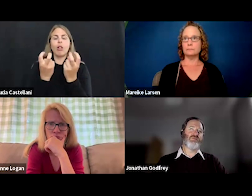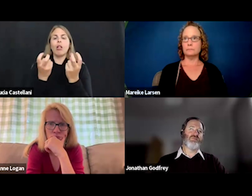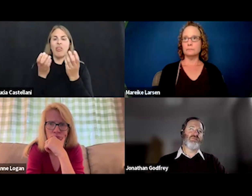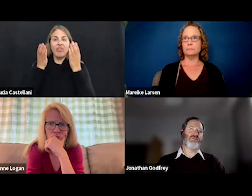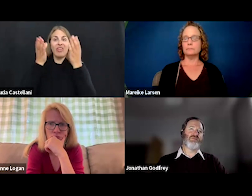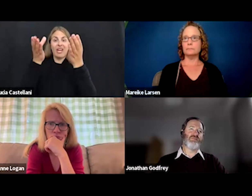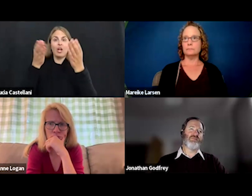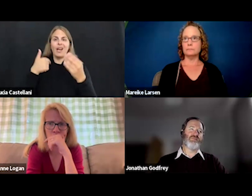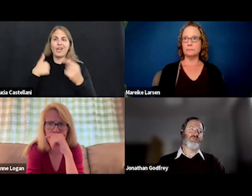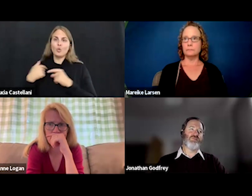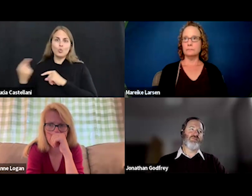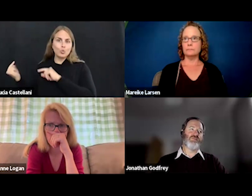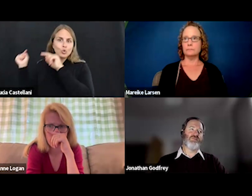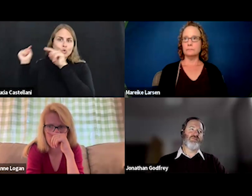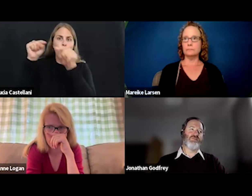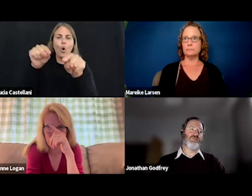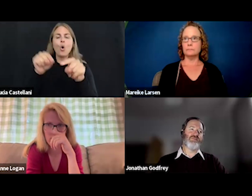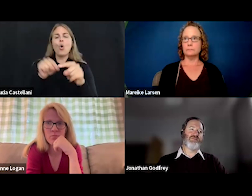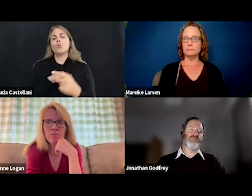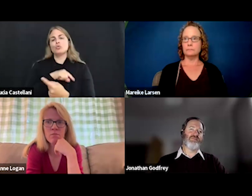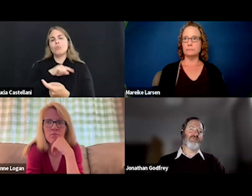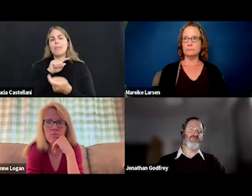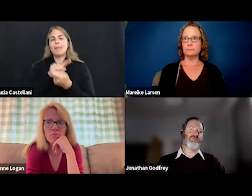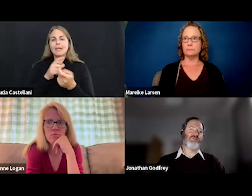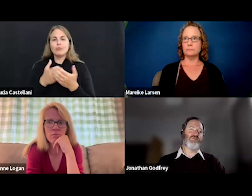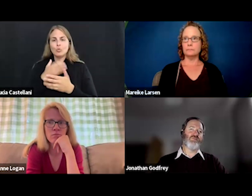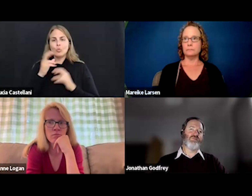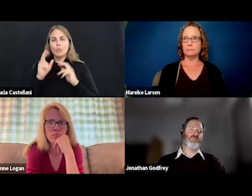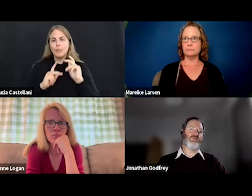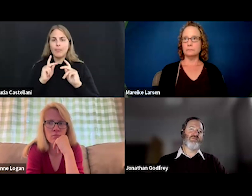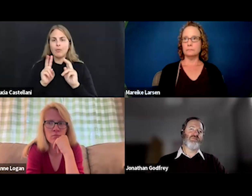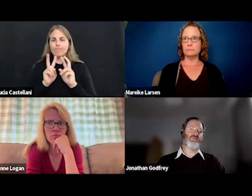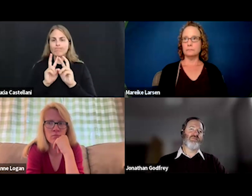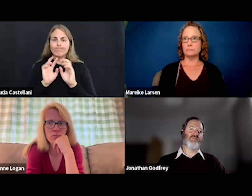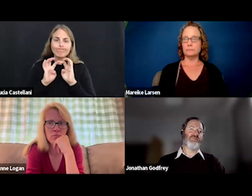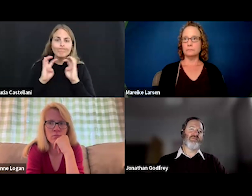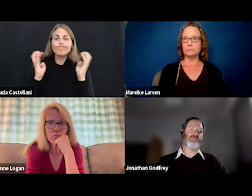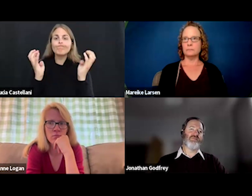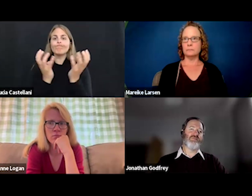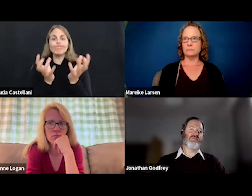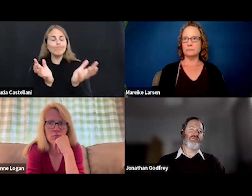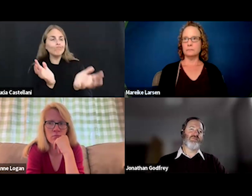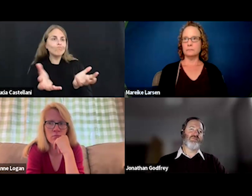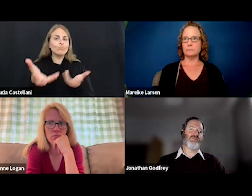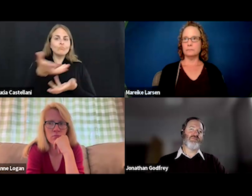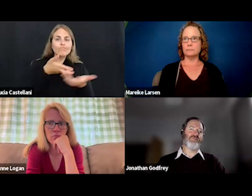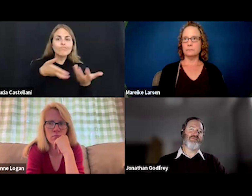newer people or people who may be in their earlier stages of the career.